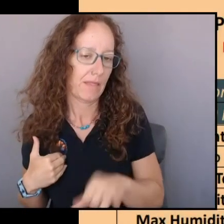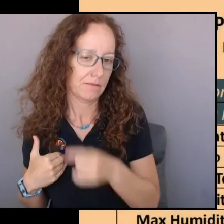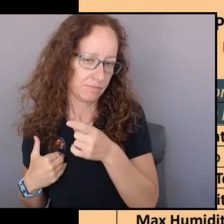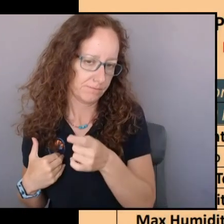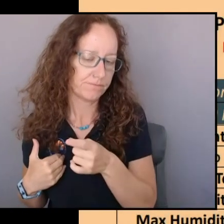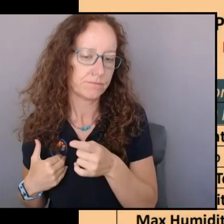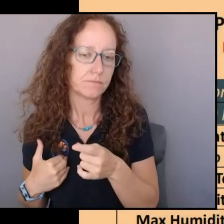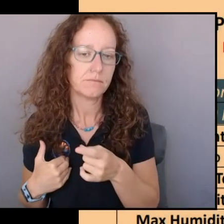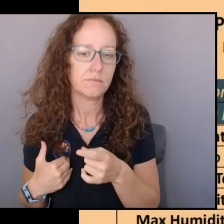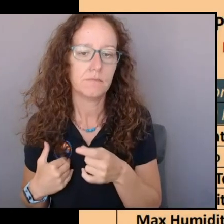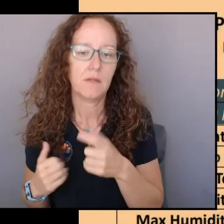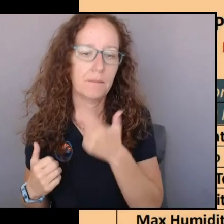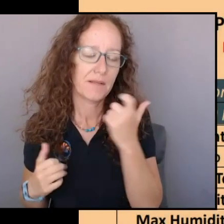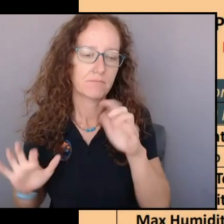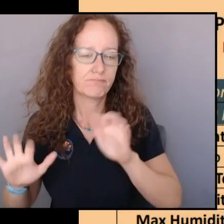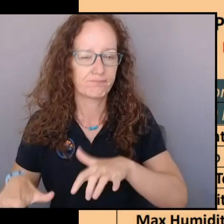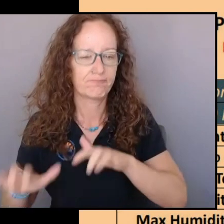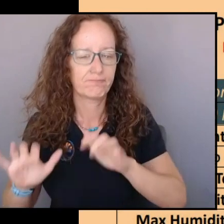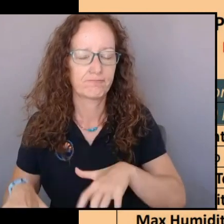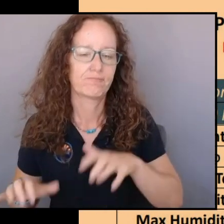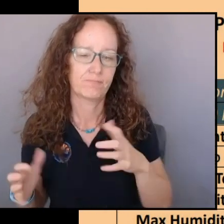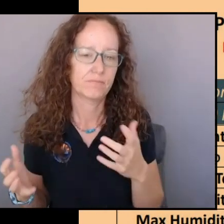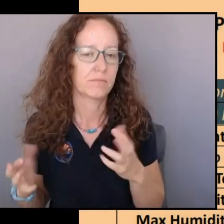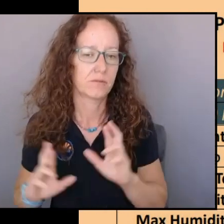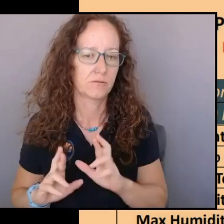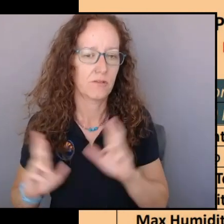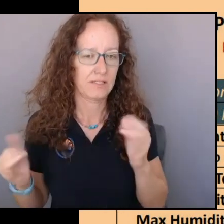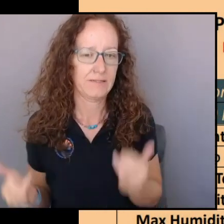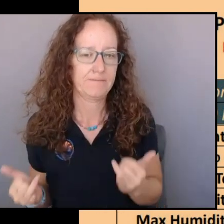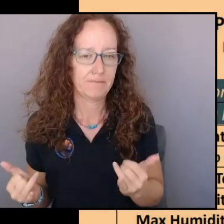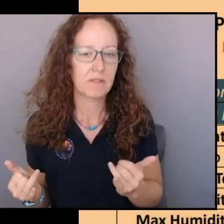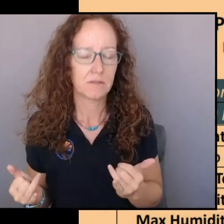pattern fully in place here. We continue to see high humidities,